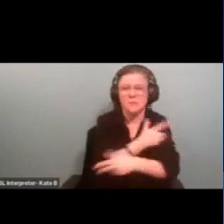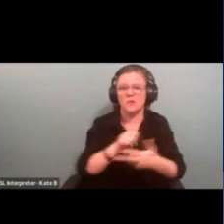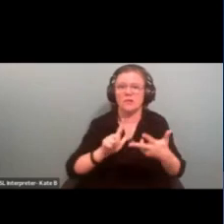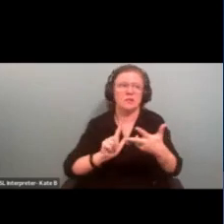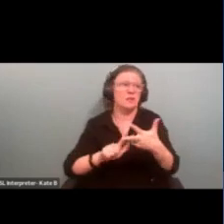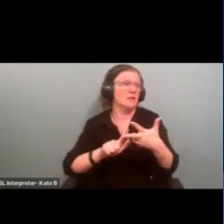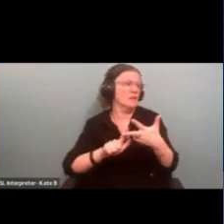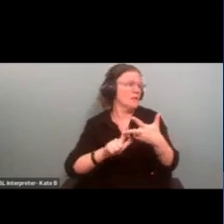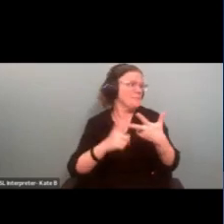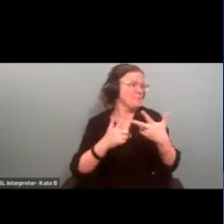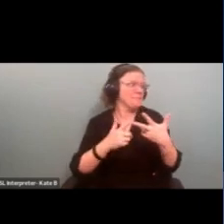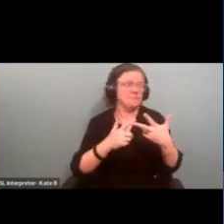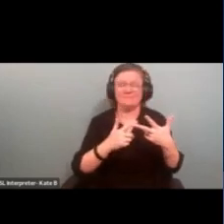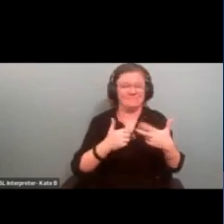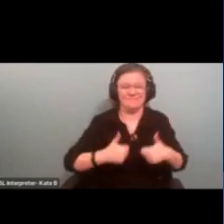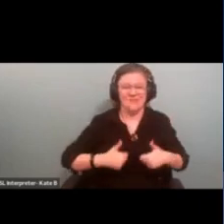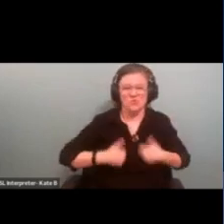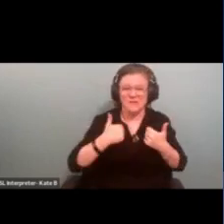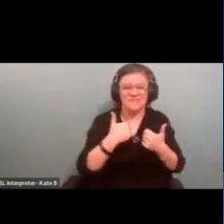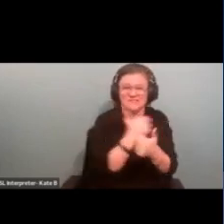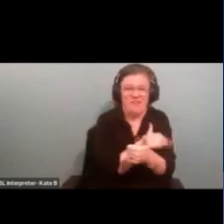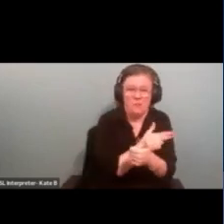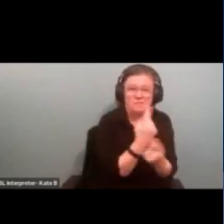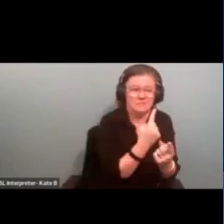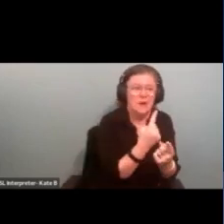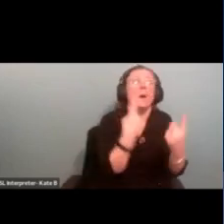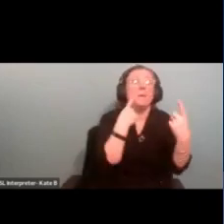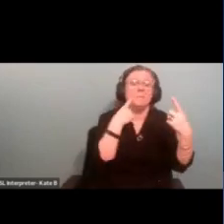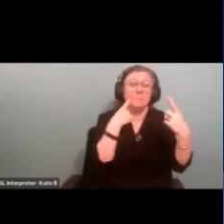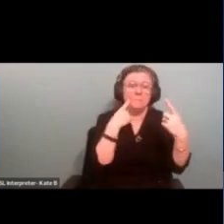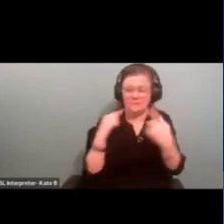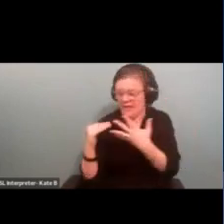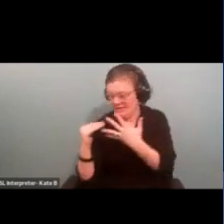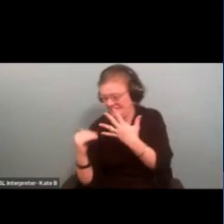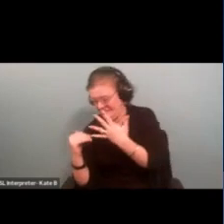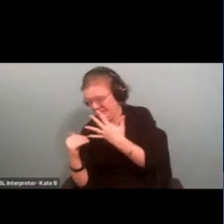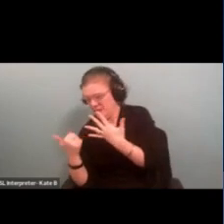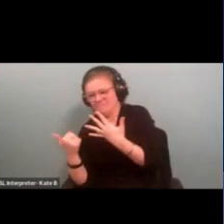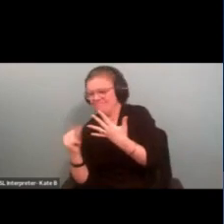out of home placement before other levels at a lower level have been tried. And this is